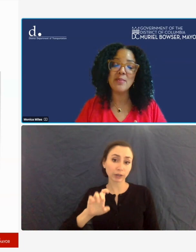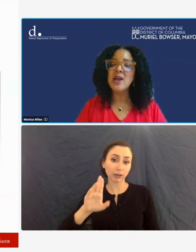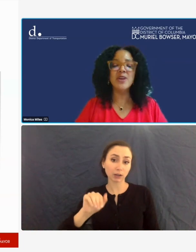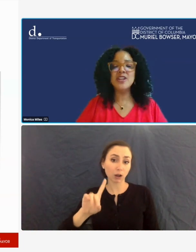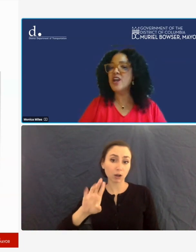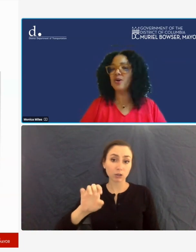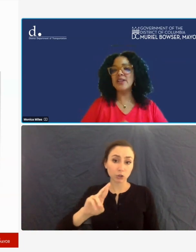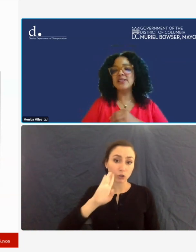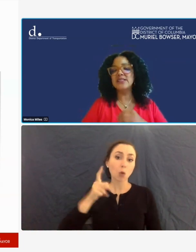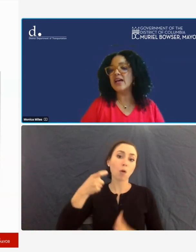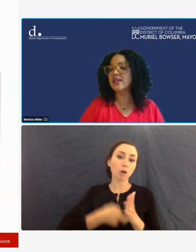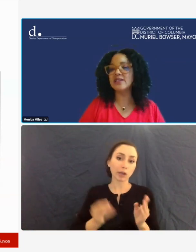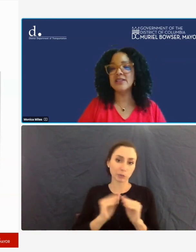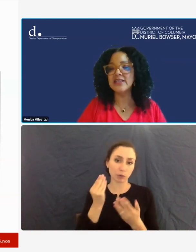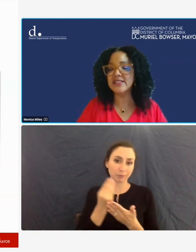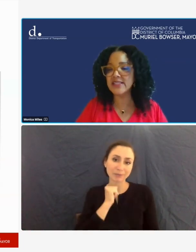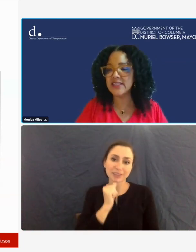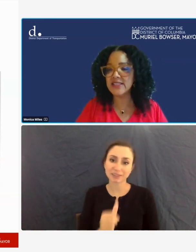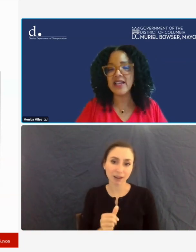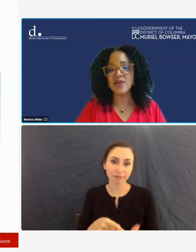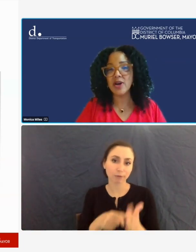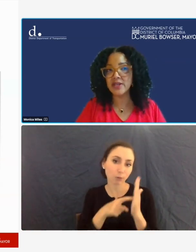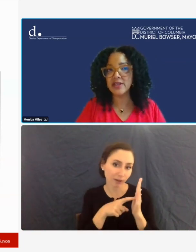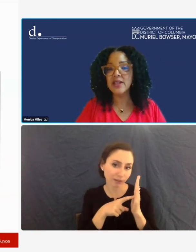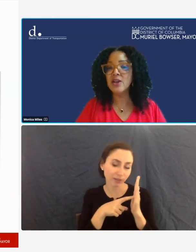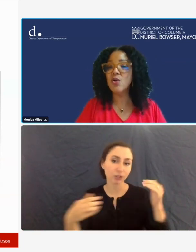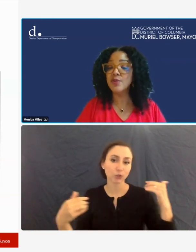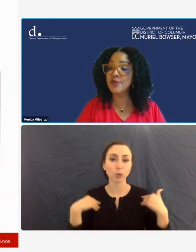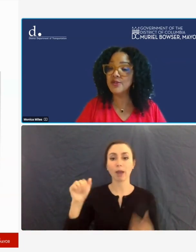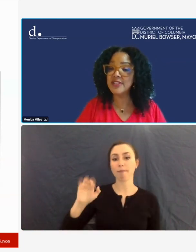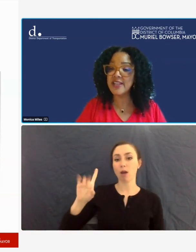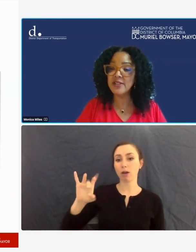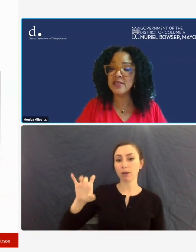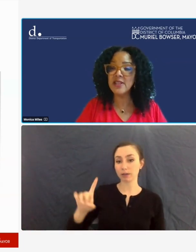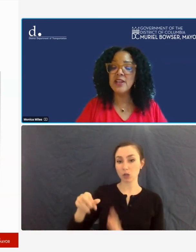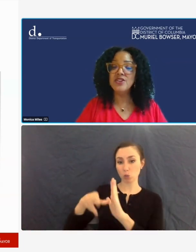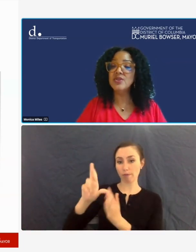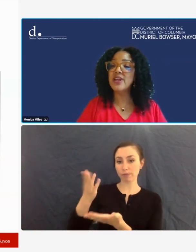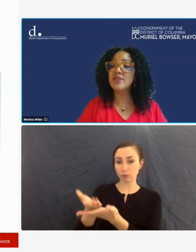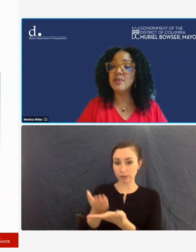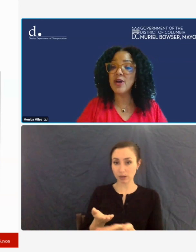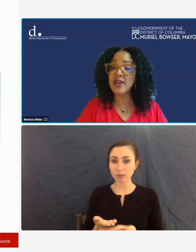but no it is not a necessity to have audited or reviewed statements you could have compiled